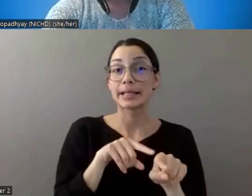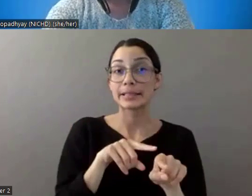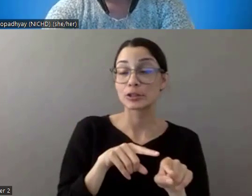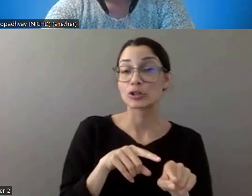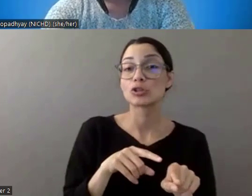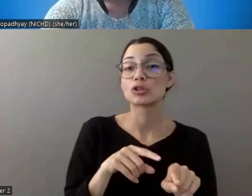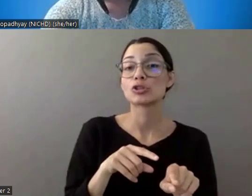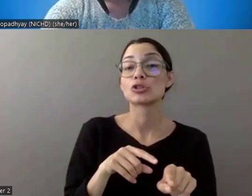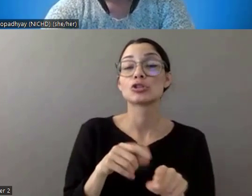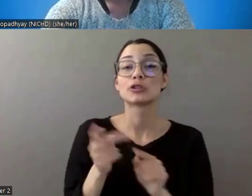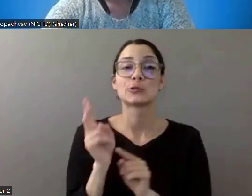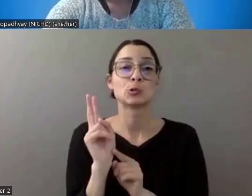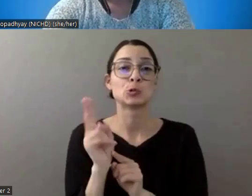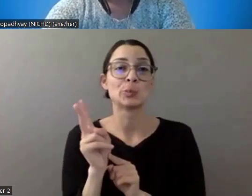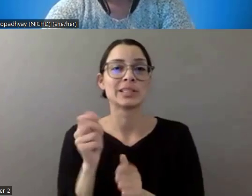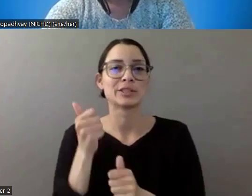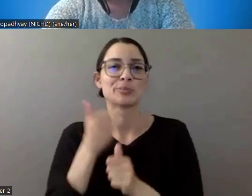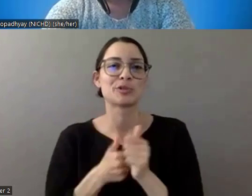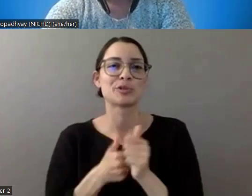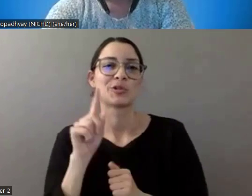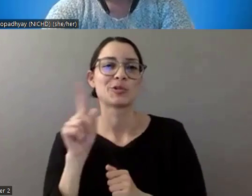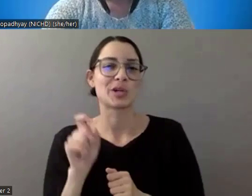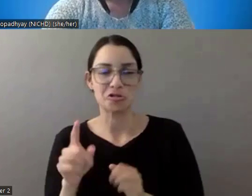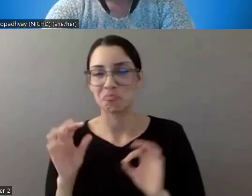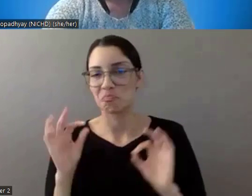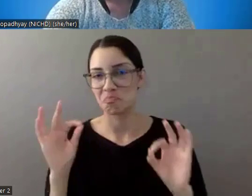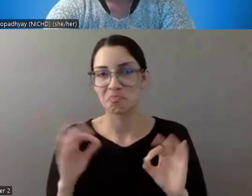So the next question is to Jeanette.